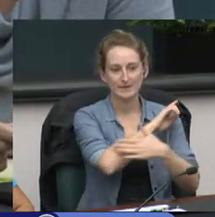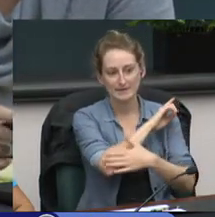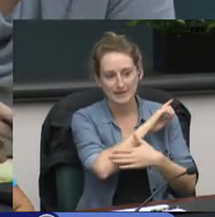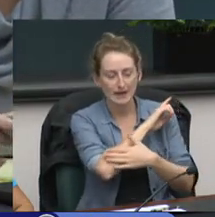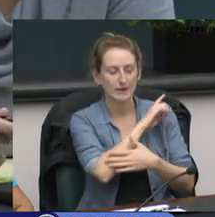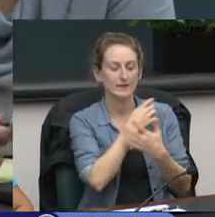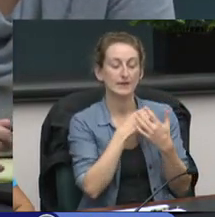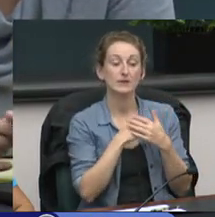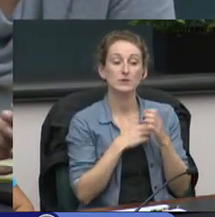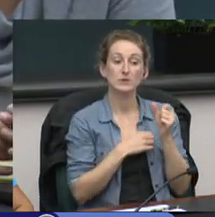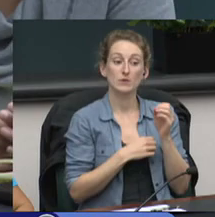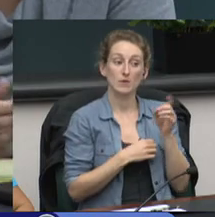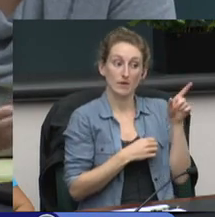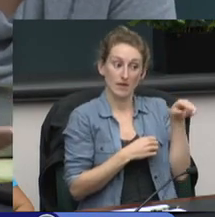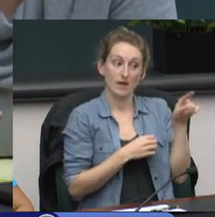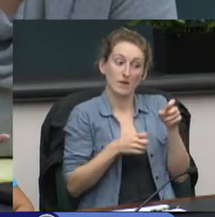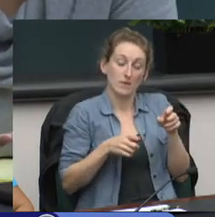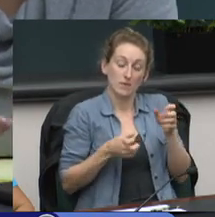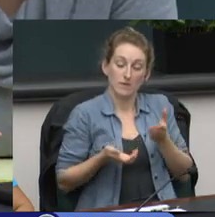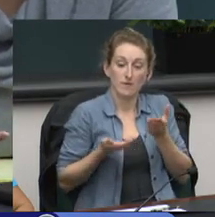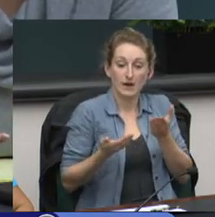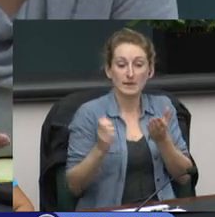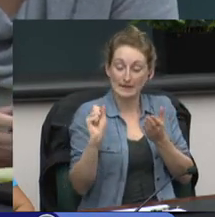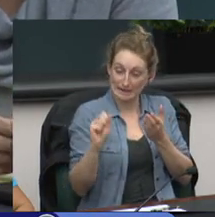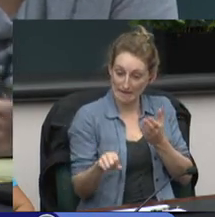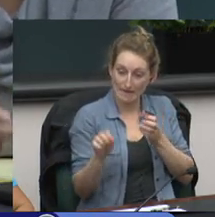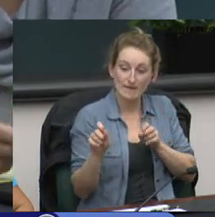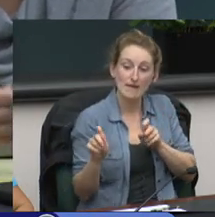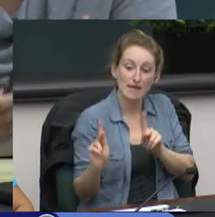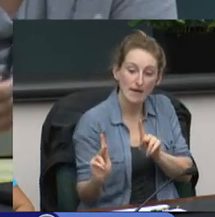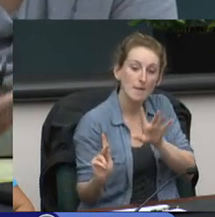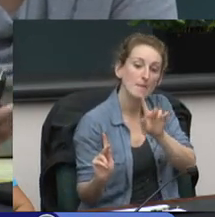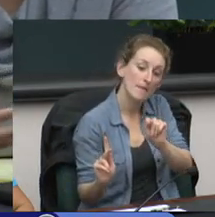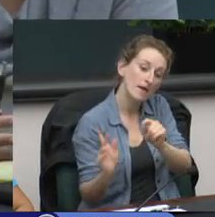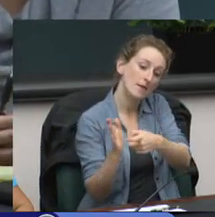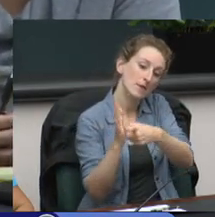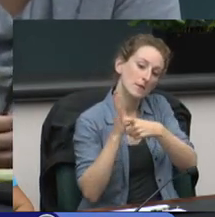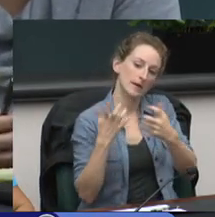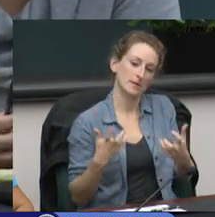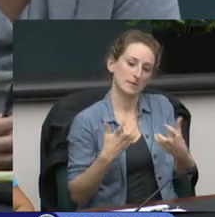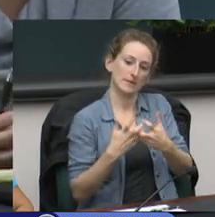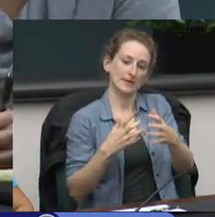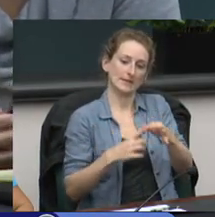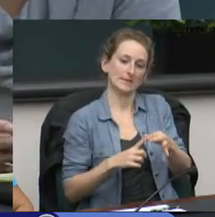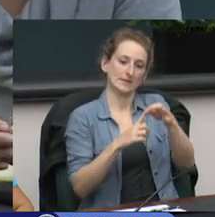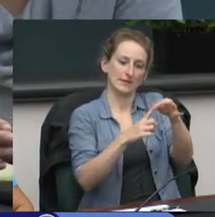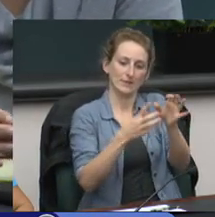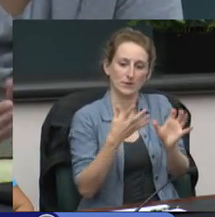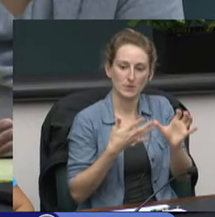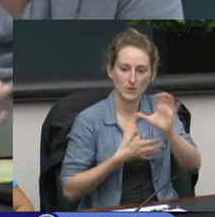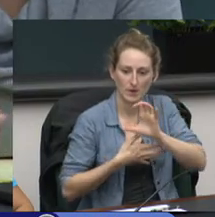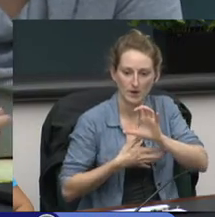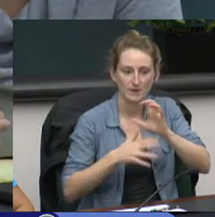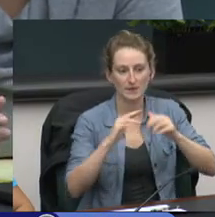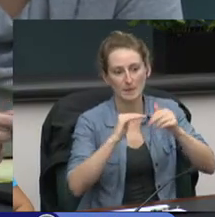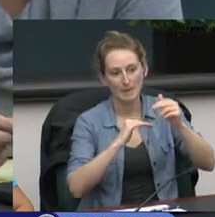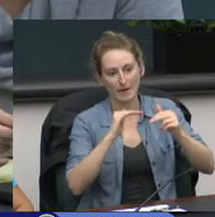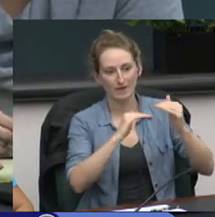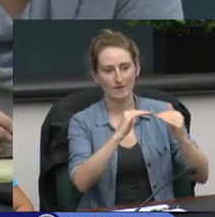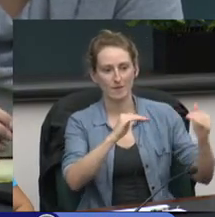that you allow construction if it meets certain requirements you know building above a certain level I I don't know I would have to defer to legal but I don't